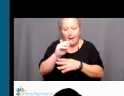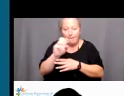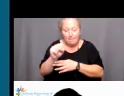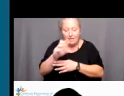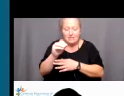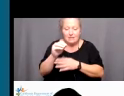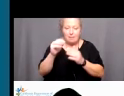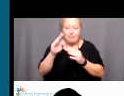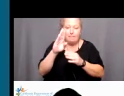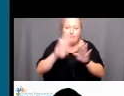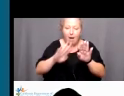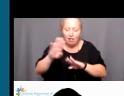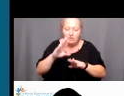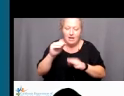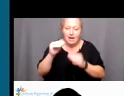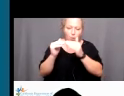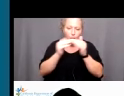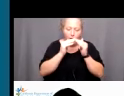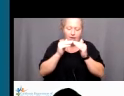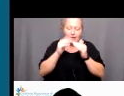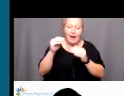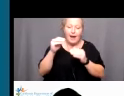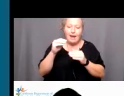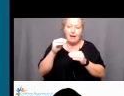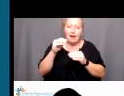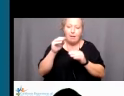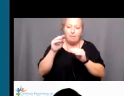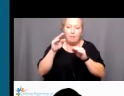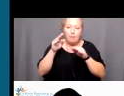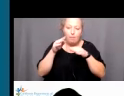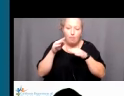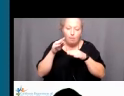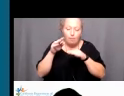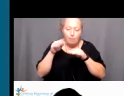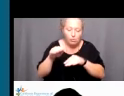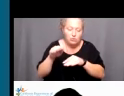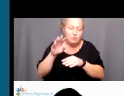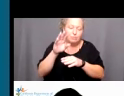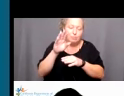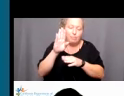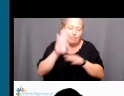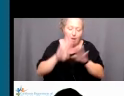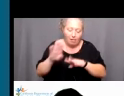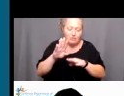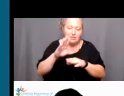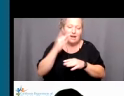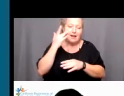and ecology evolution and marine biology from the University of California, Santa Barbara . Welcome Sloane.